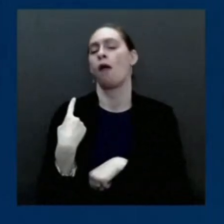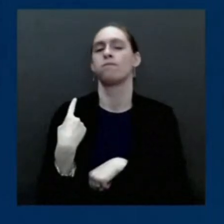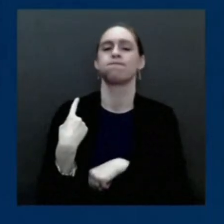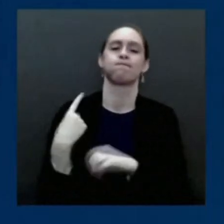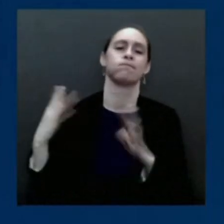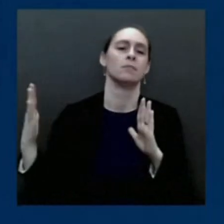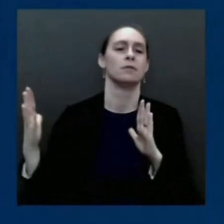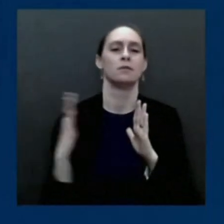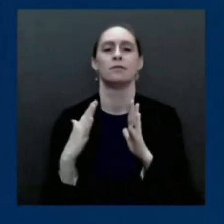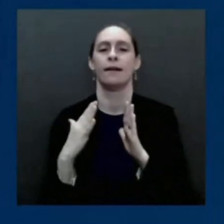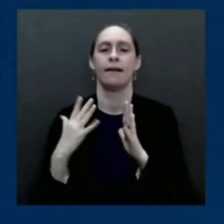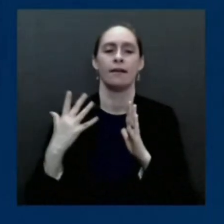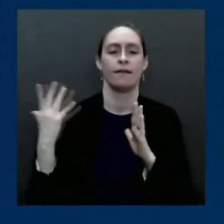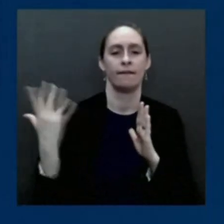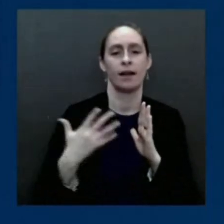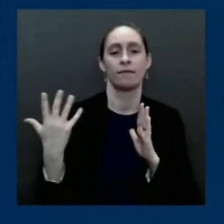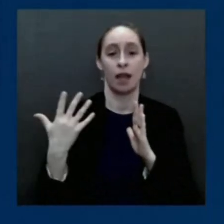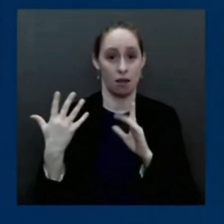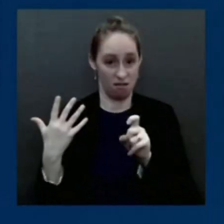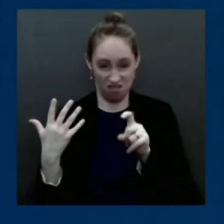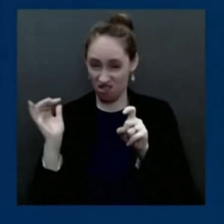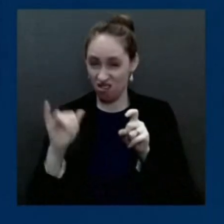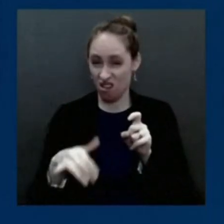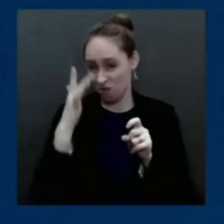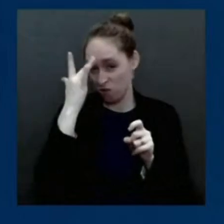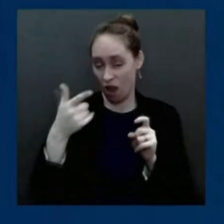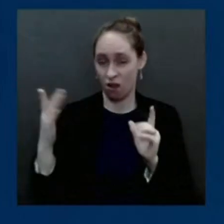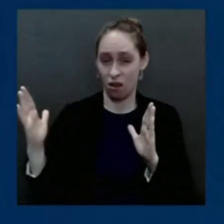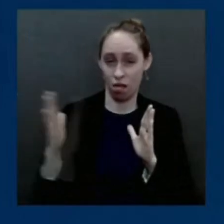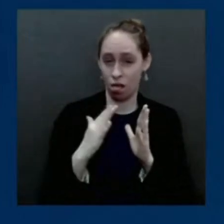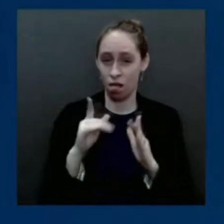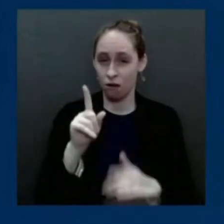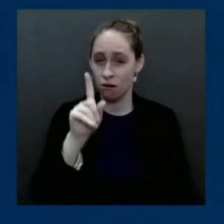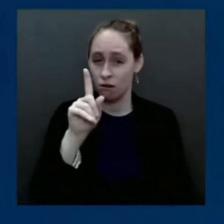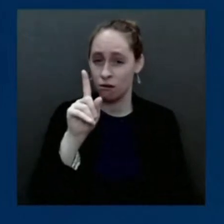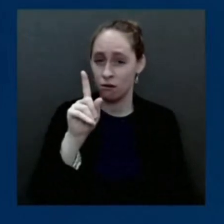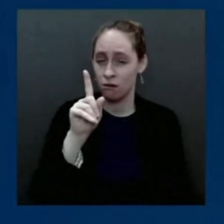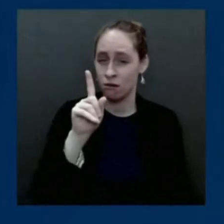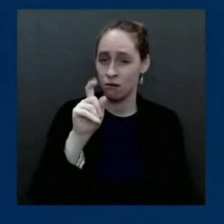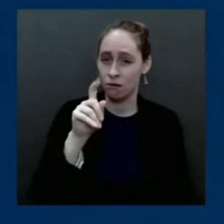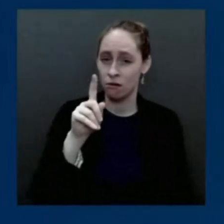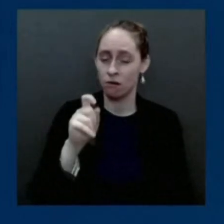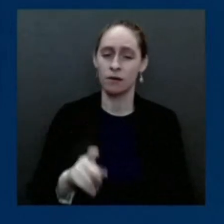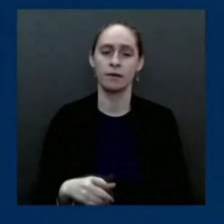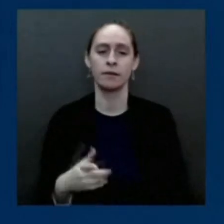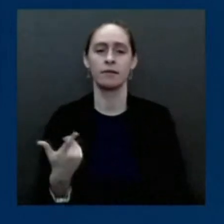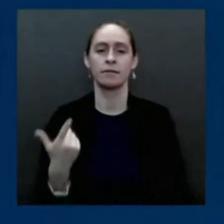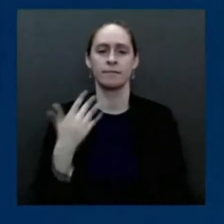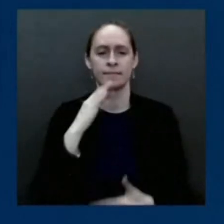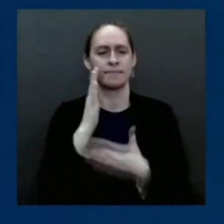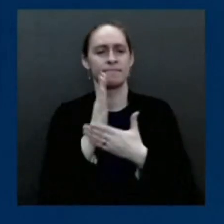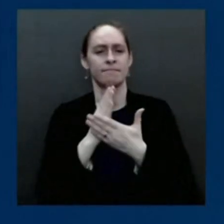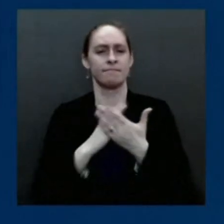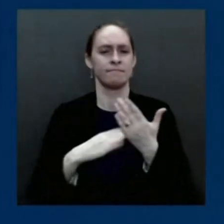I KNOW THERE'S BEEN PUSH BACK FROM PEOPLE THINKING THERE ARE OTHER GUIDELINES THAT HAVE BEEN